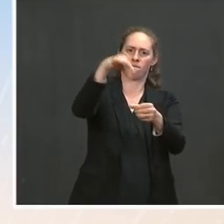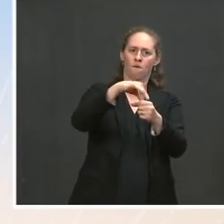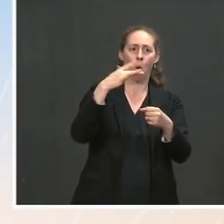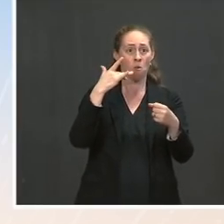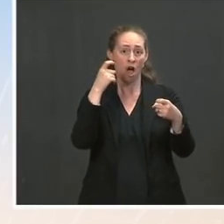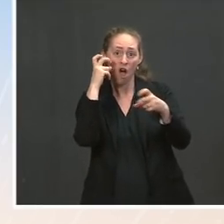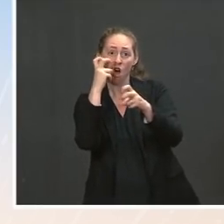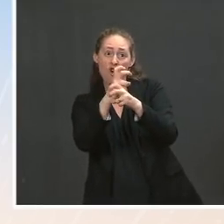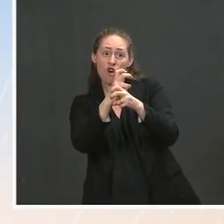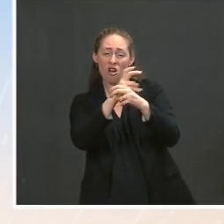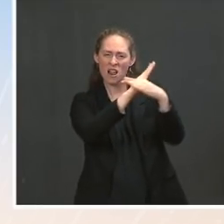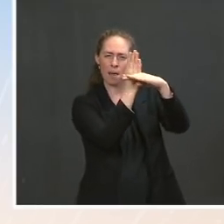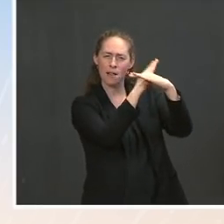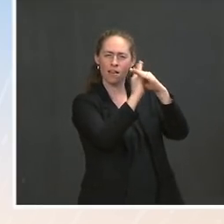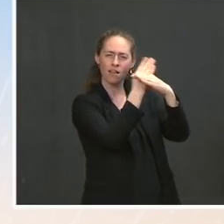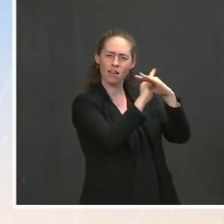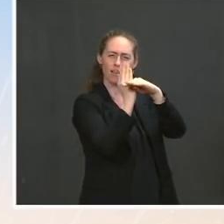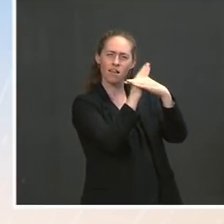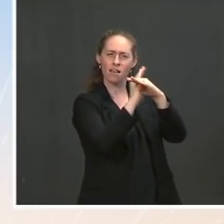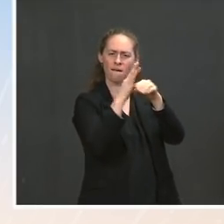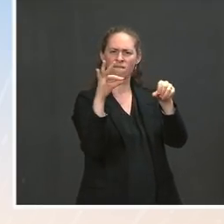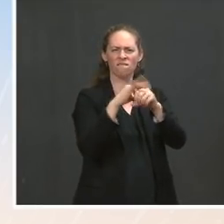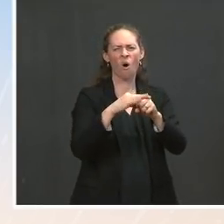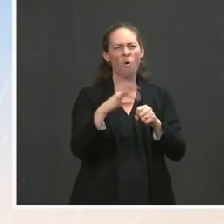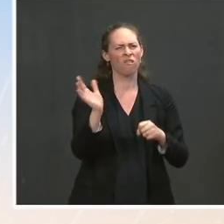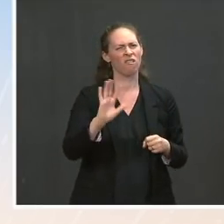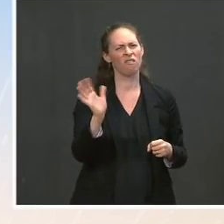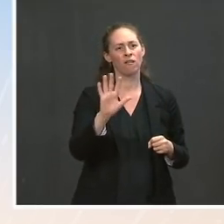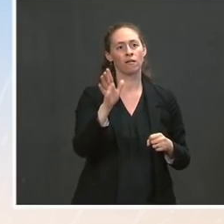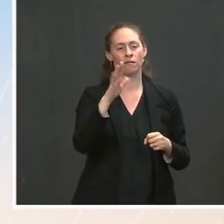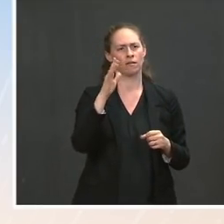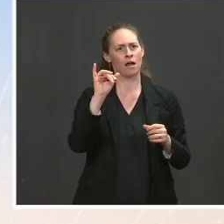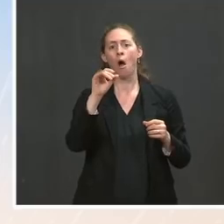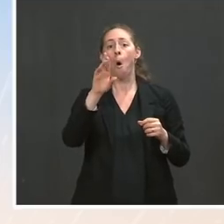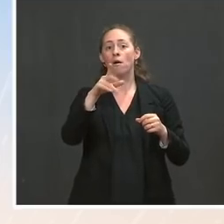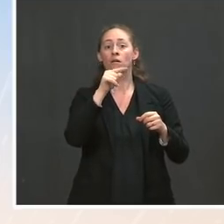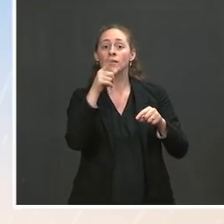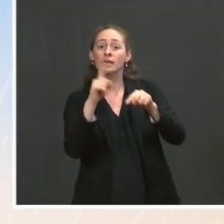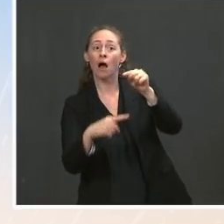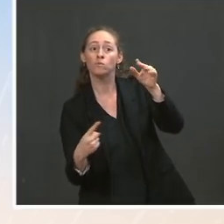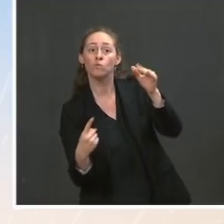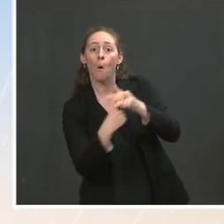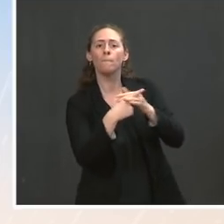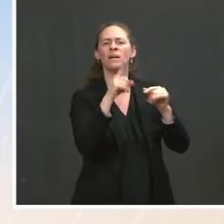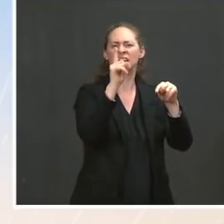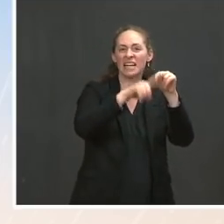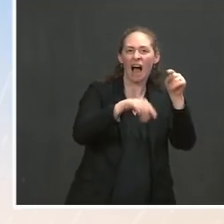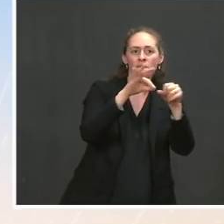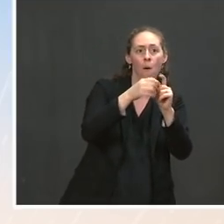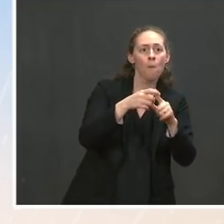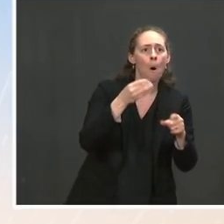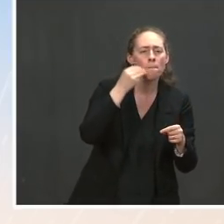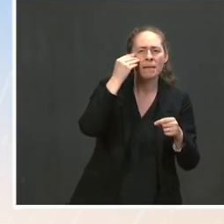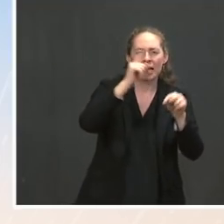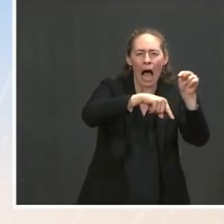They should be able to use absentee ballots. There should be a range of restrictions that are undone, not put back in place.